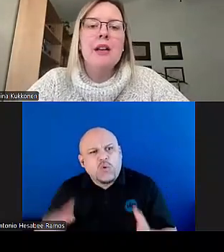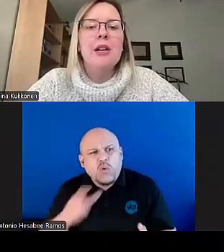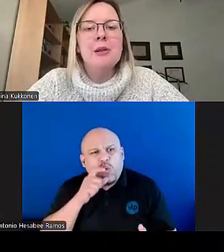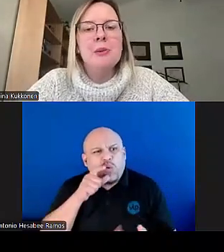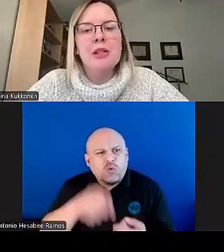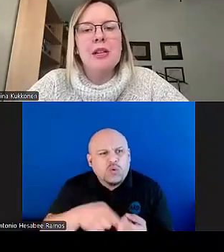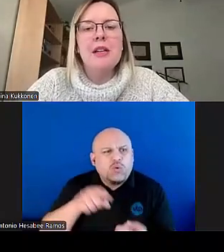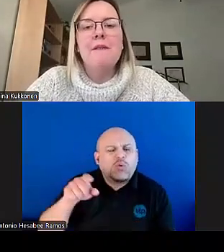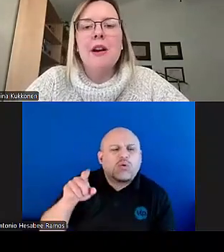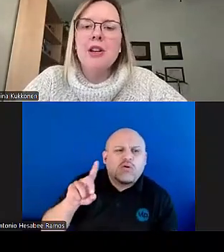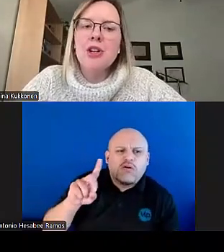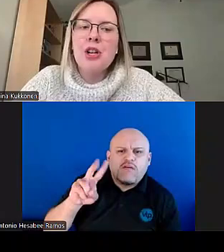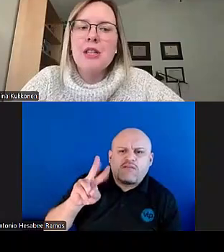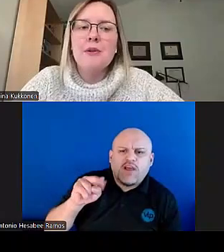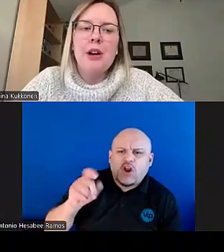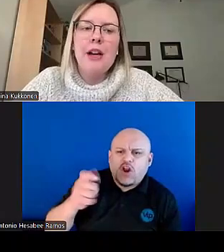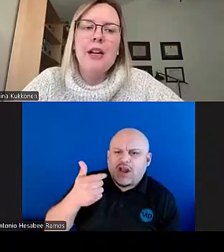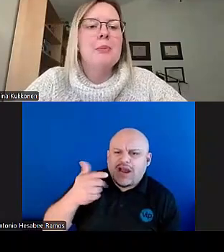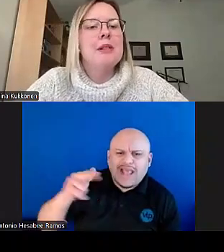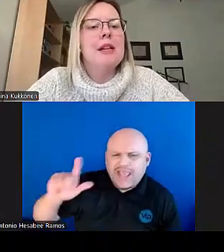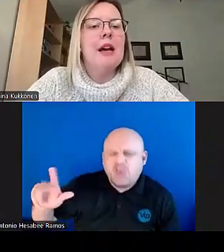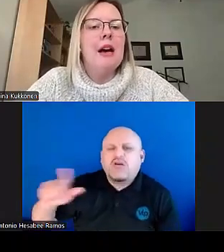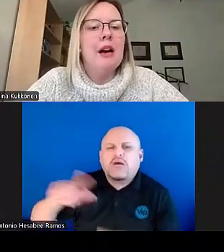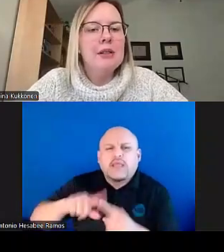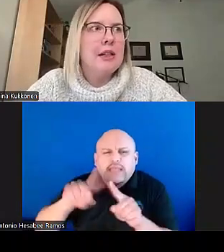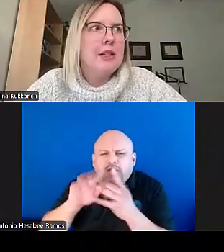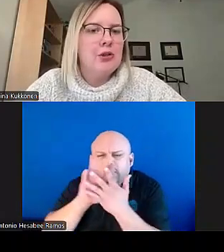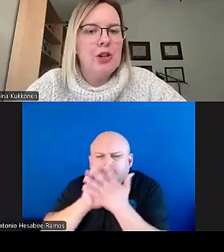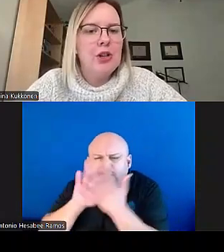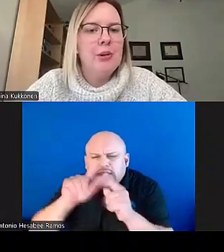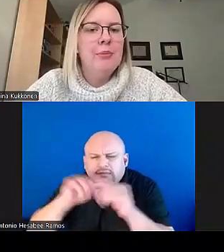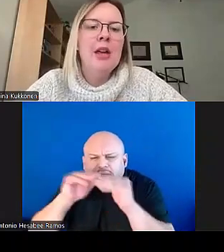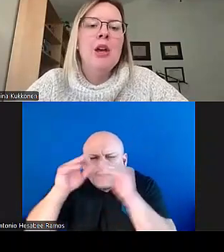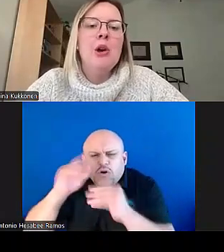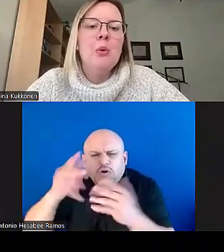and it's presented in various shades of gray depicting a house-like structure